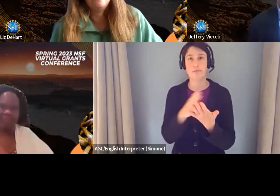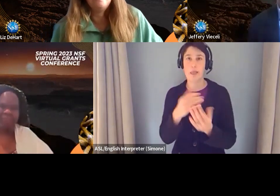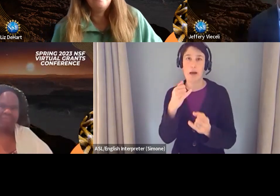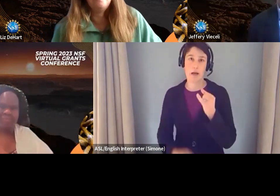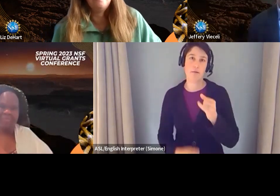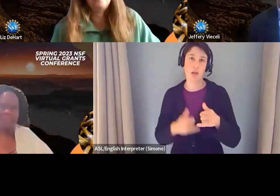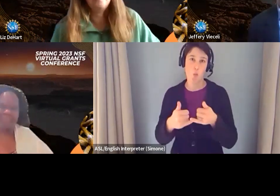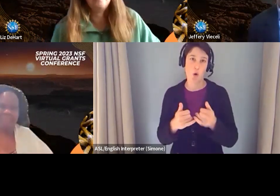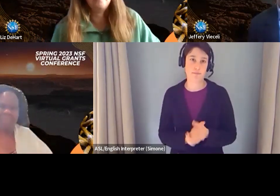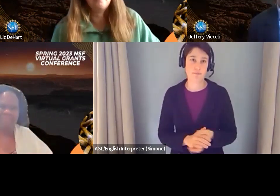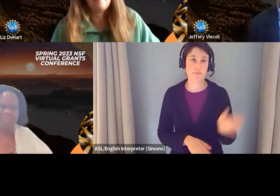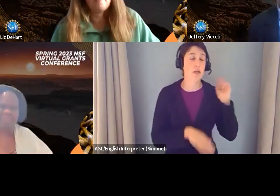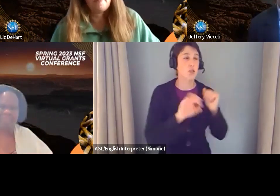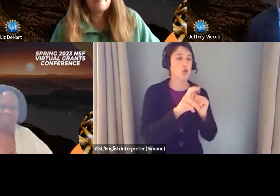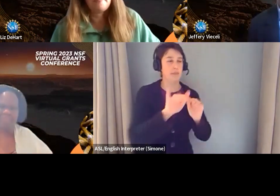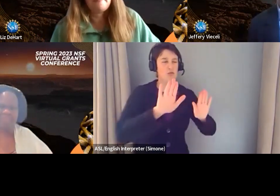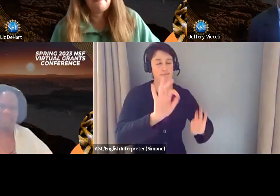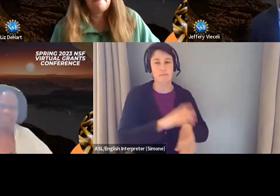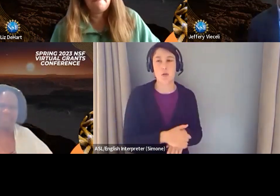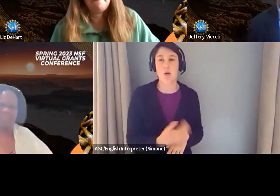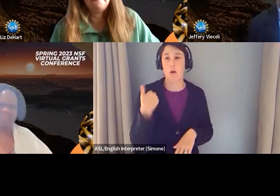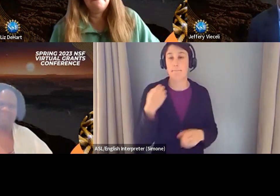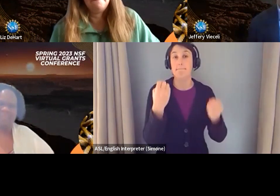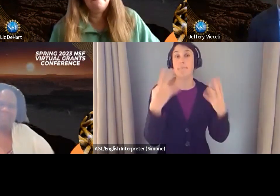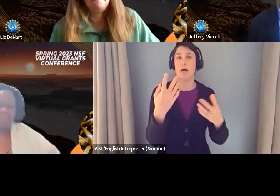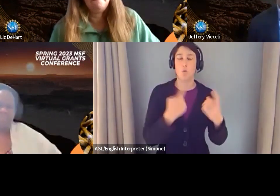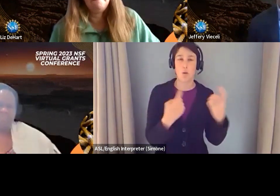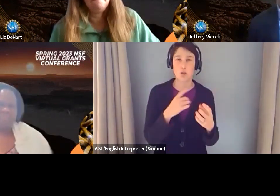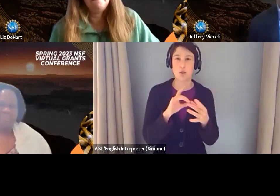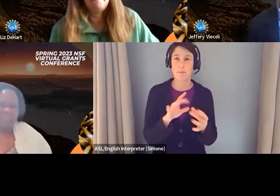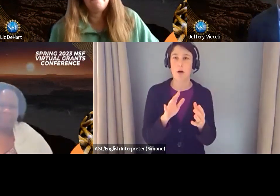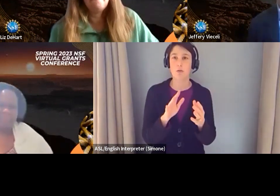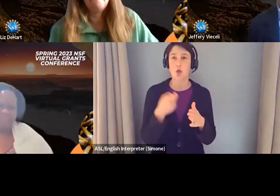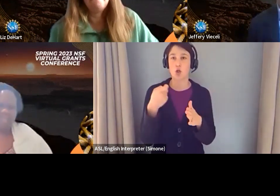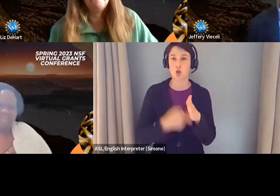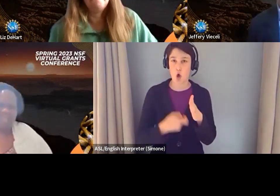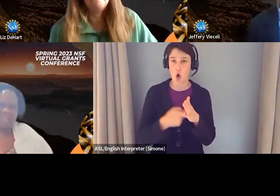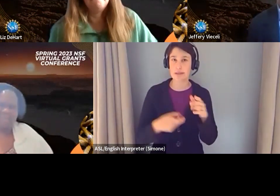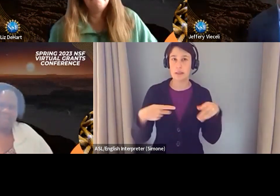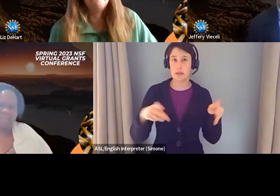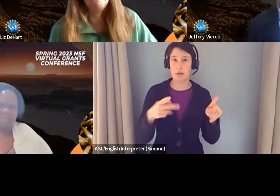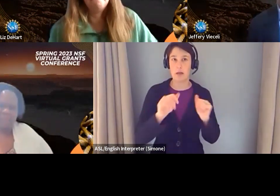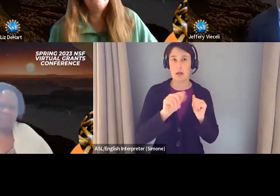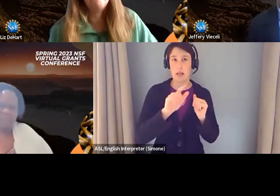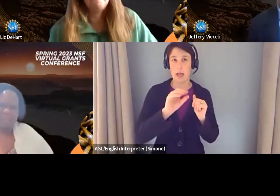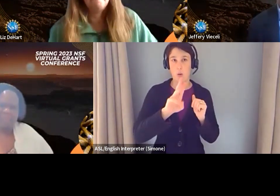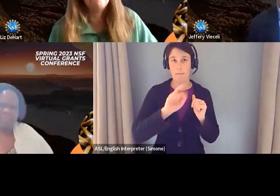Jeremy Leffler: Great. We got a number of questions about cost allowability of meals.